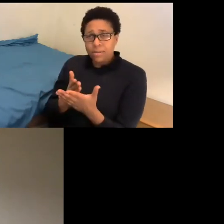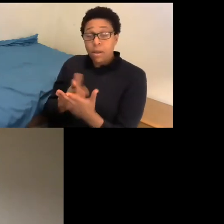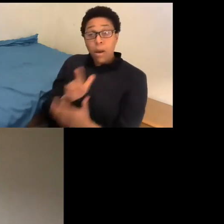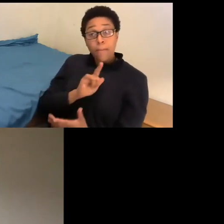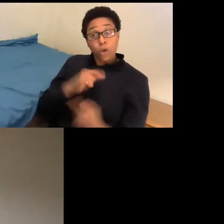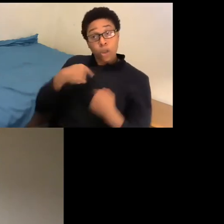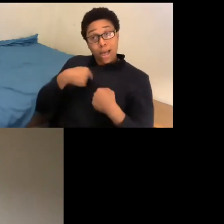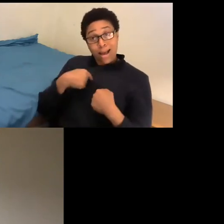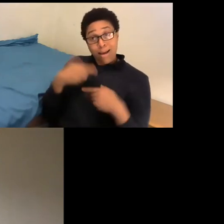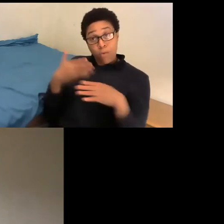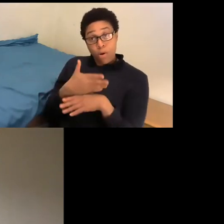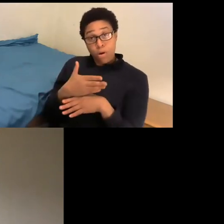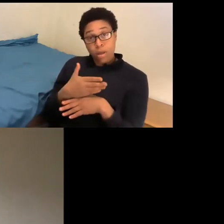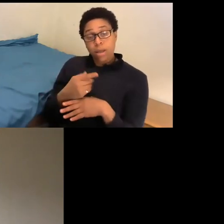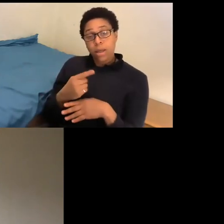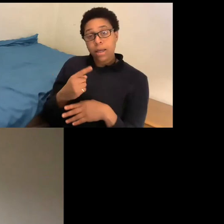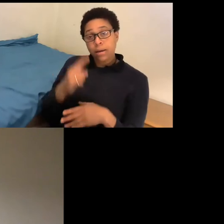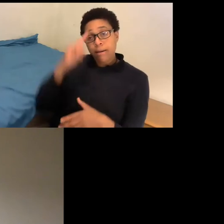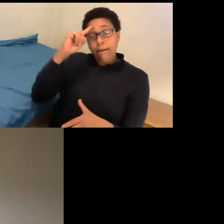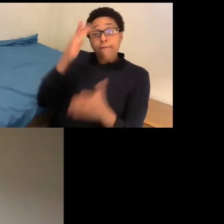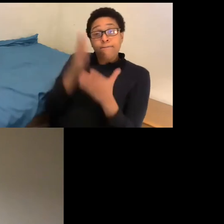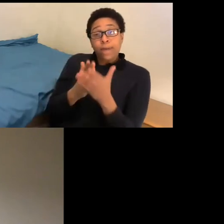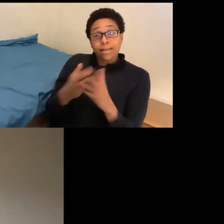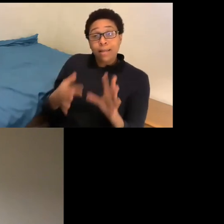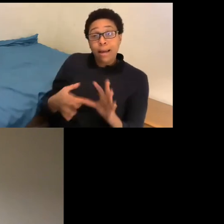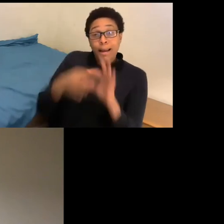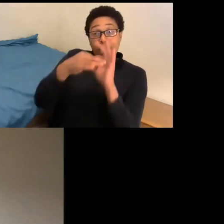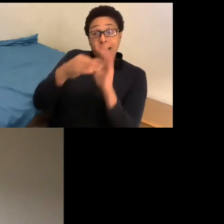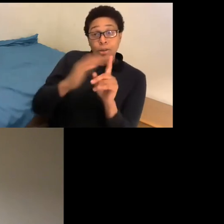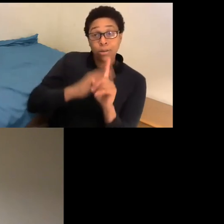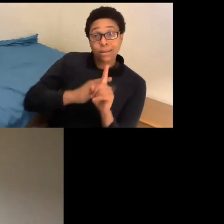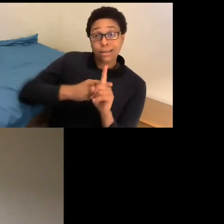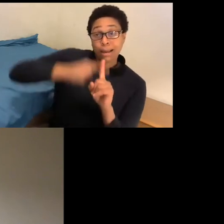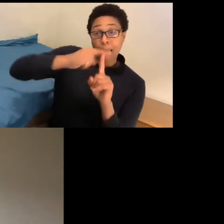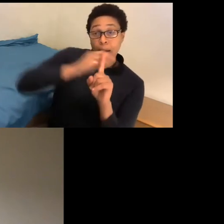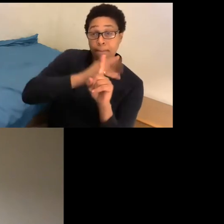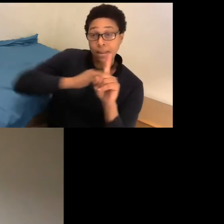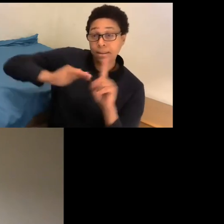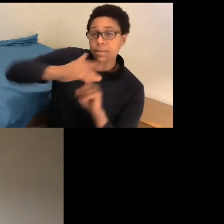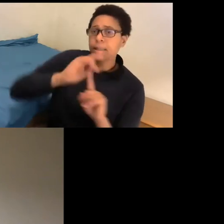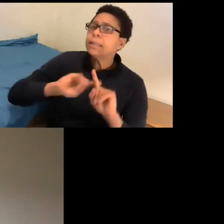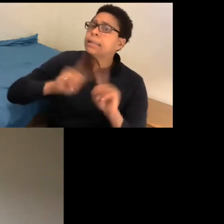Climate, it brings together different religious actors that